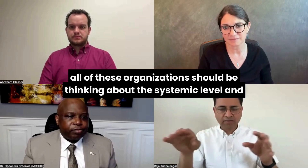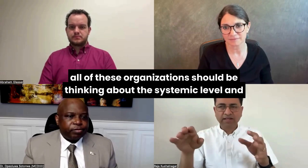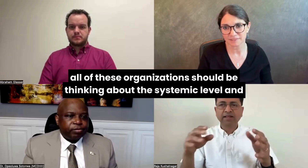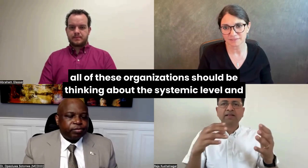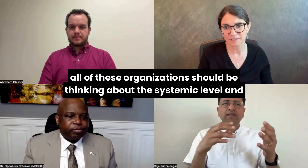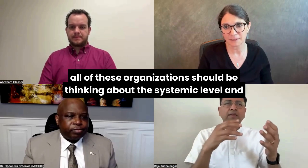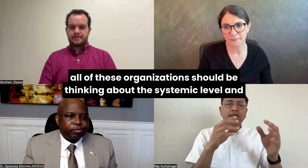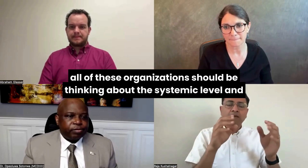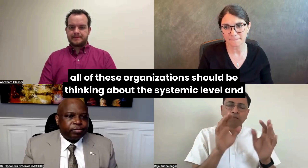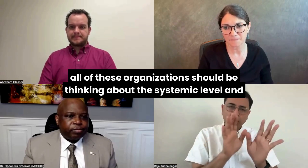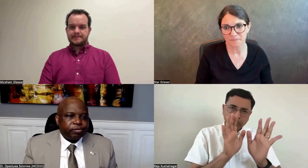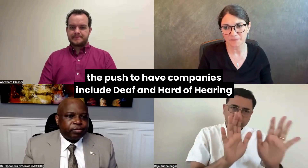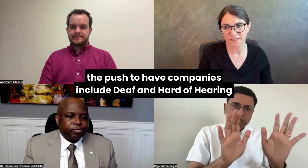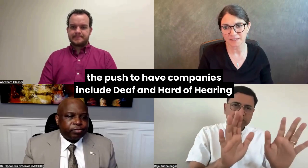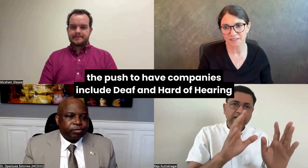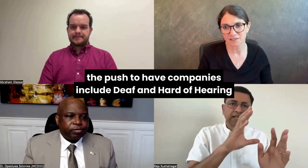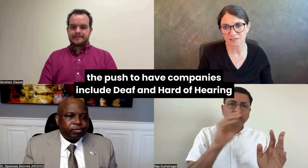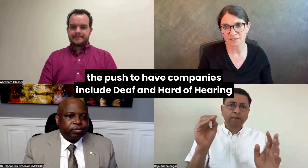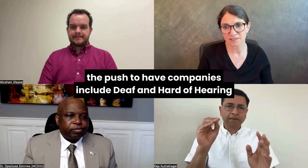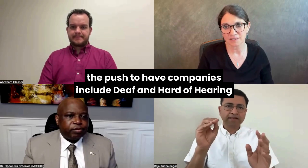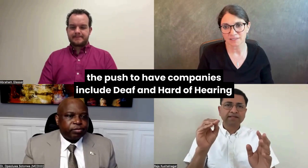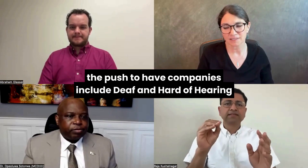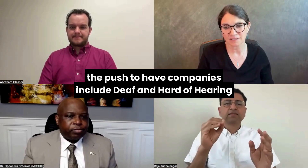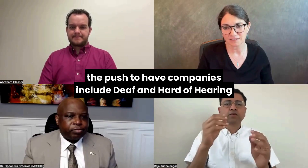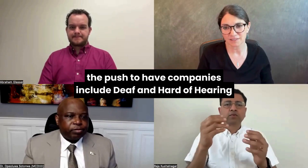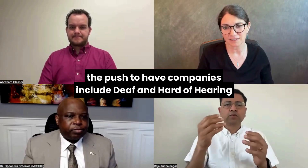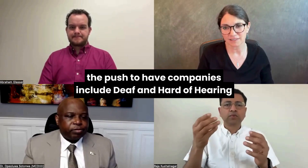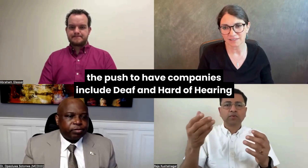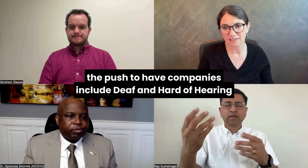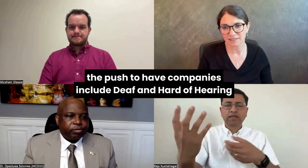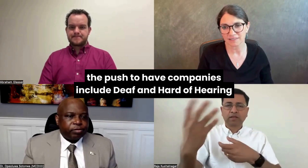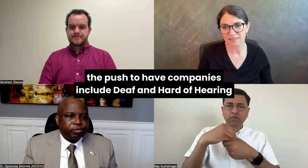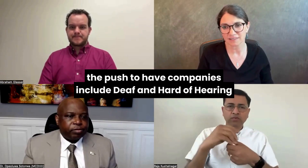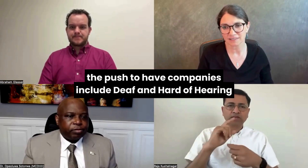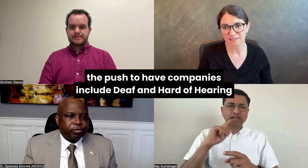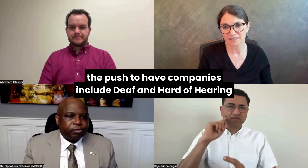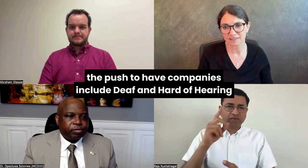the push to have companies include Deaf and Hard of Hearing